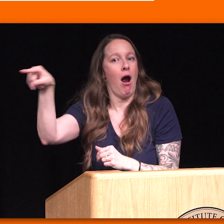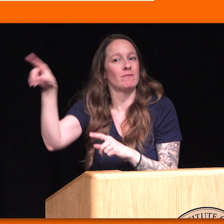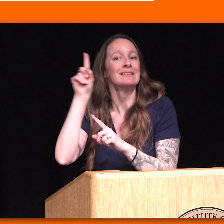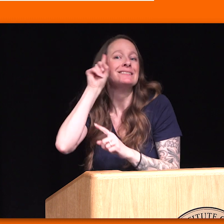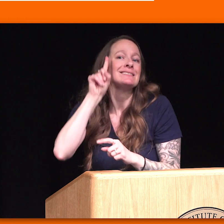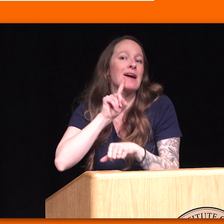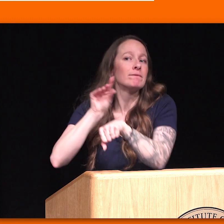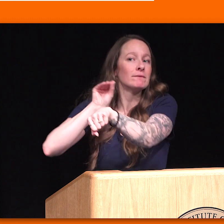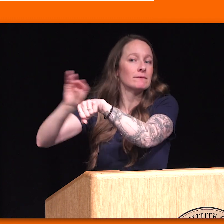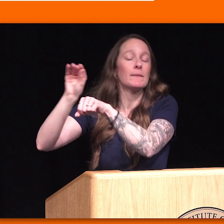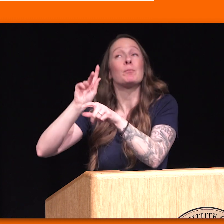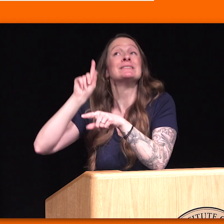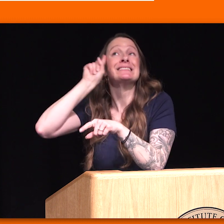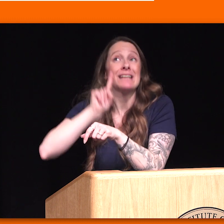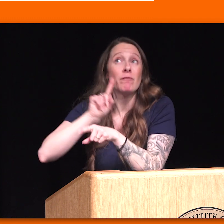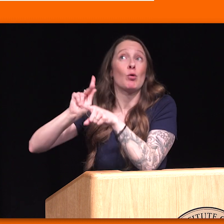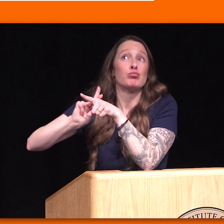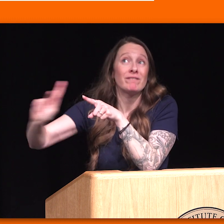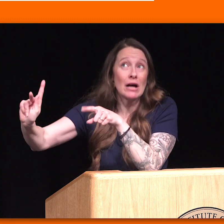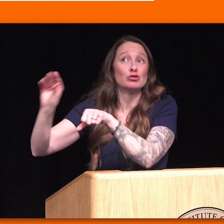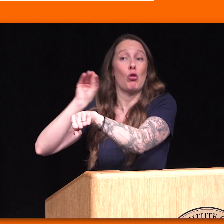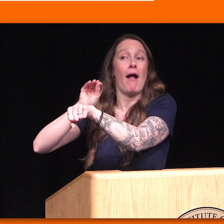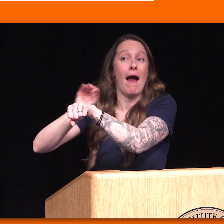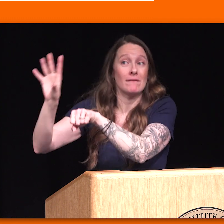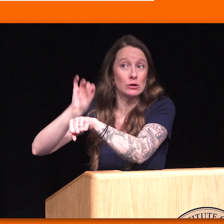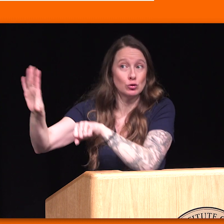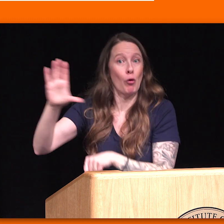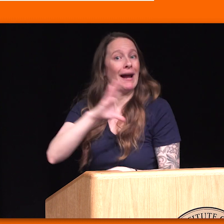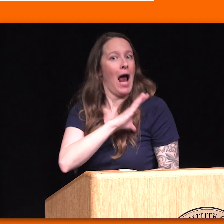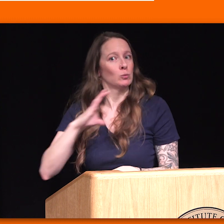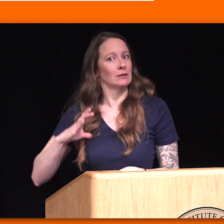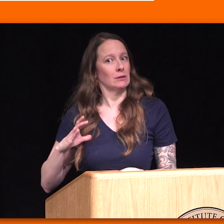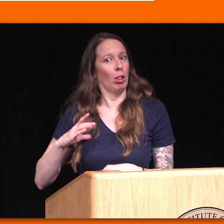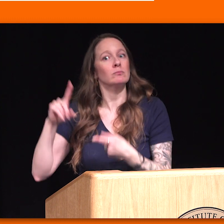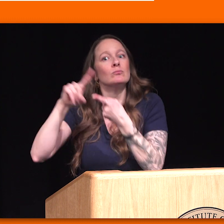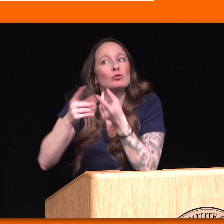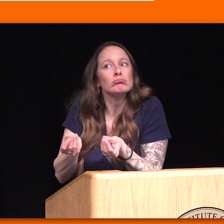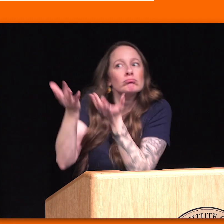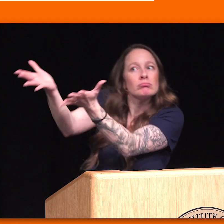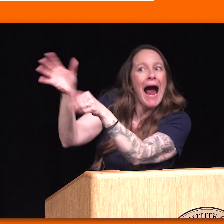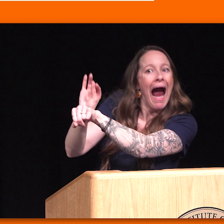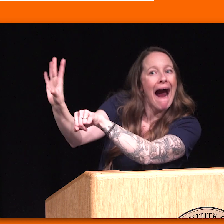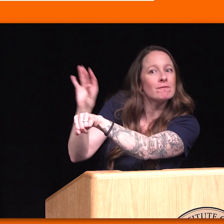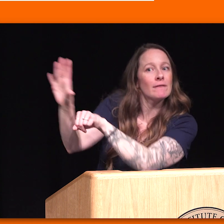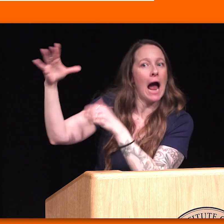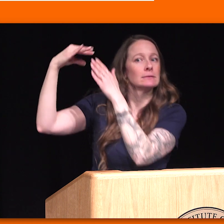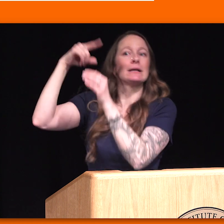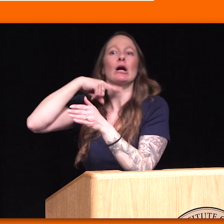And we were able to create the Deaf Professional Advisory Council